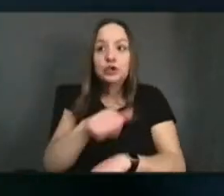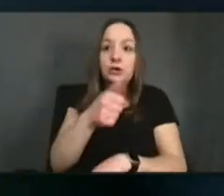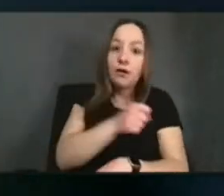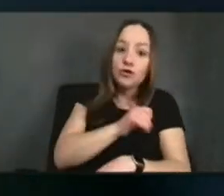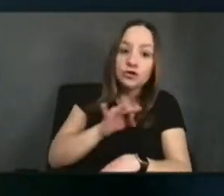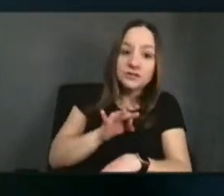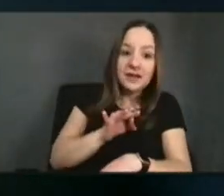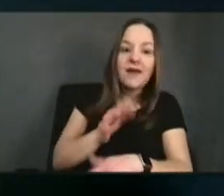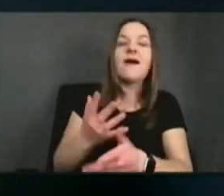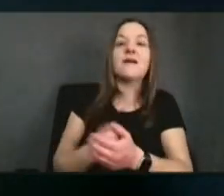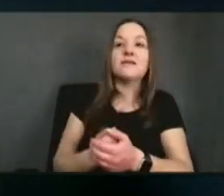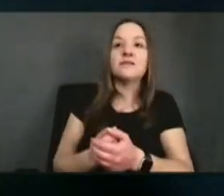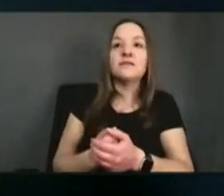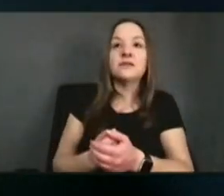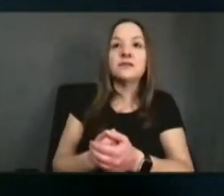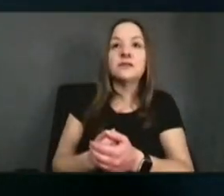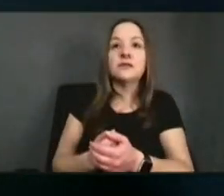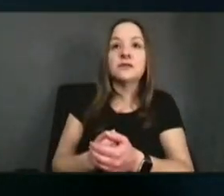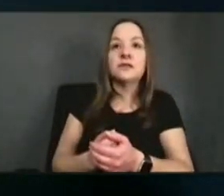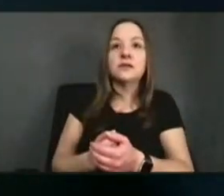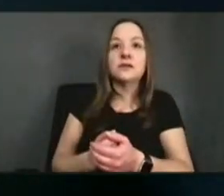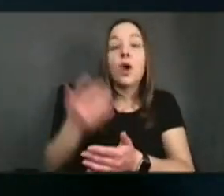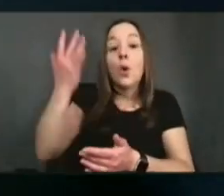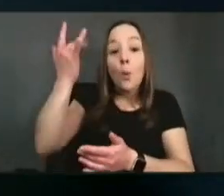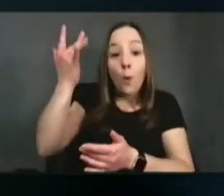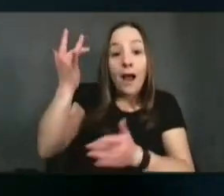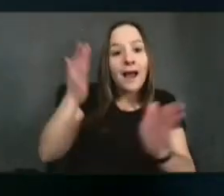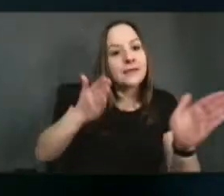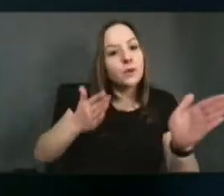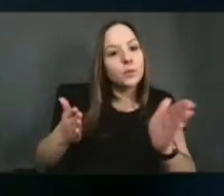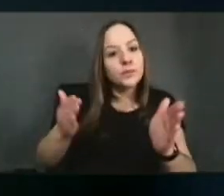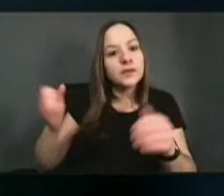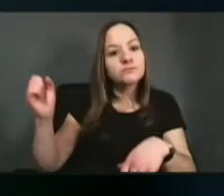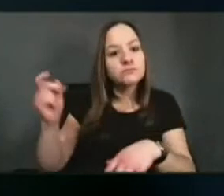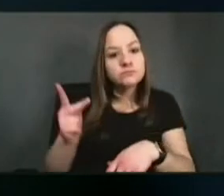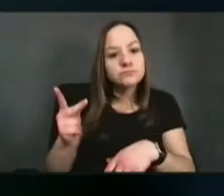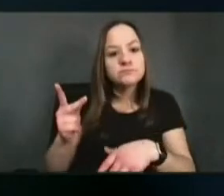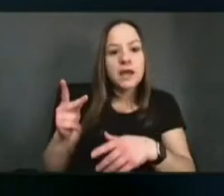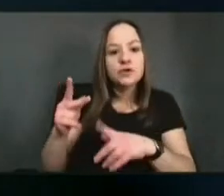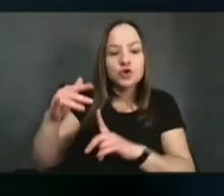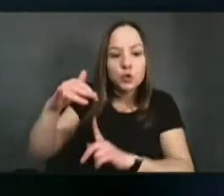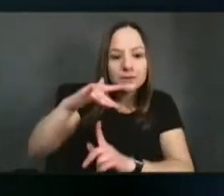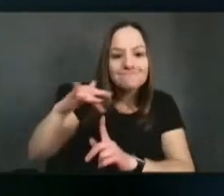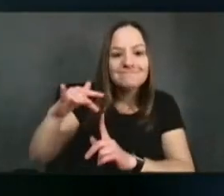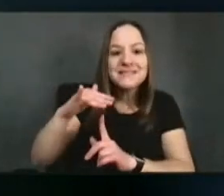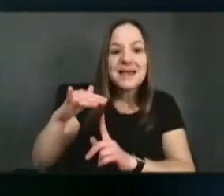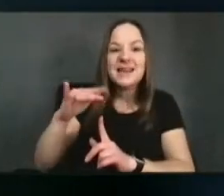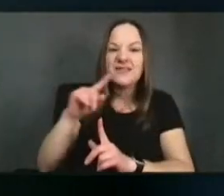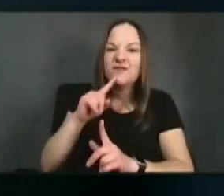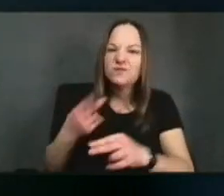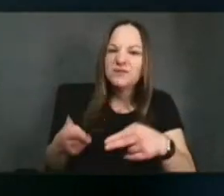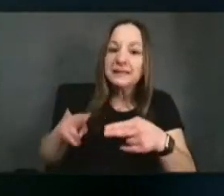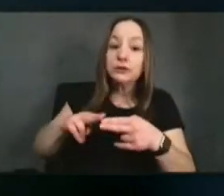and other staff at schools Knowing that they were looking